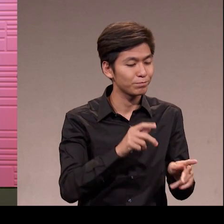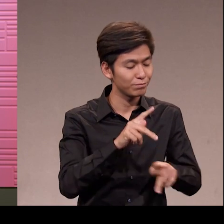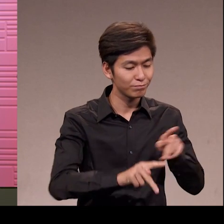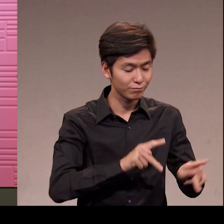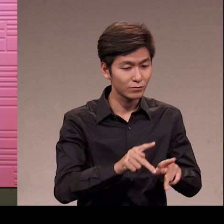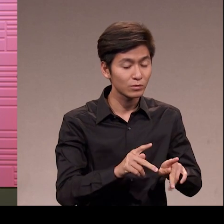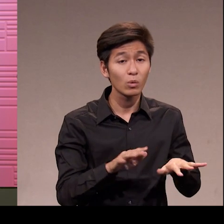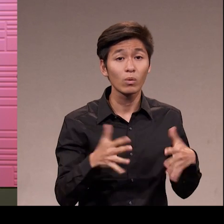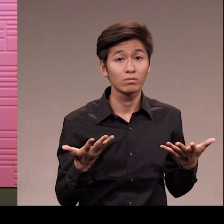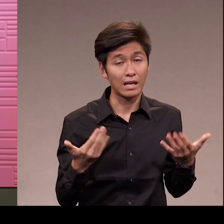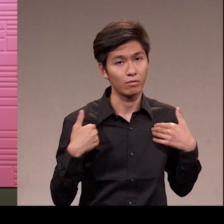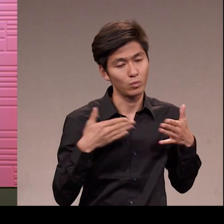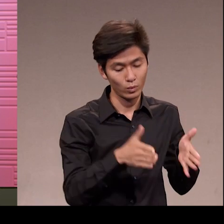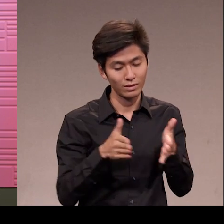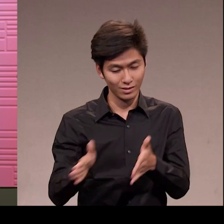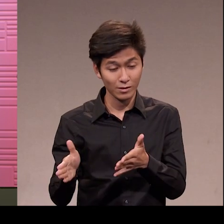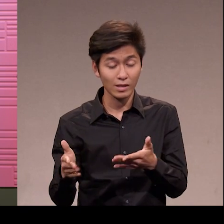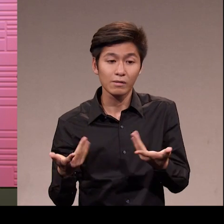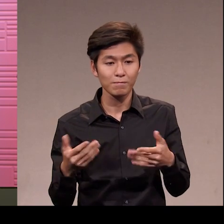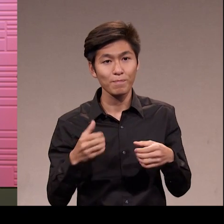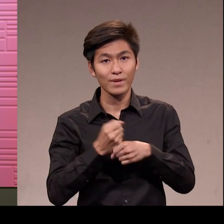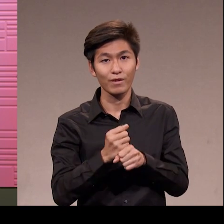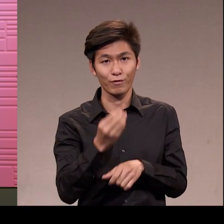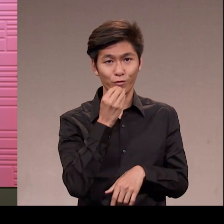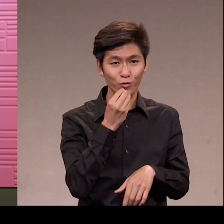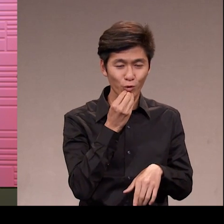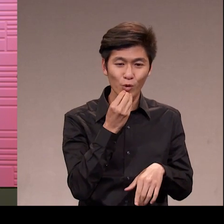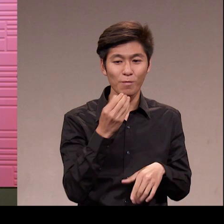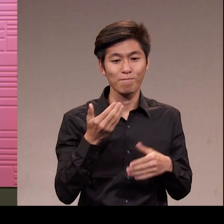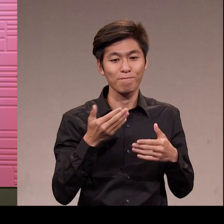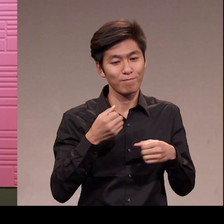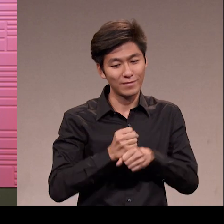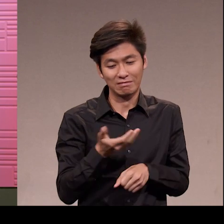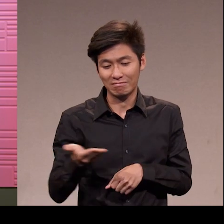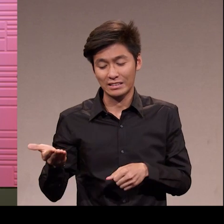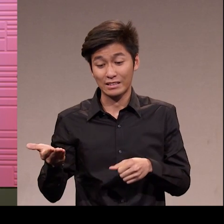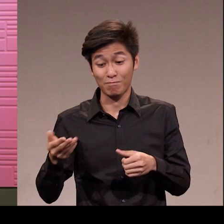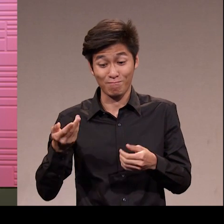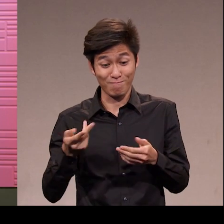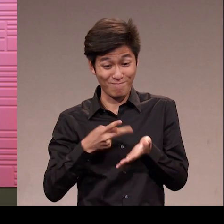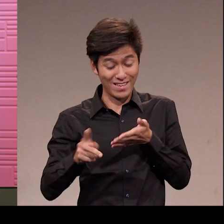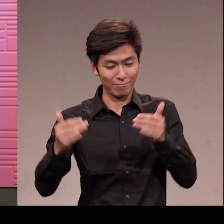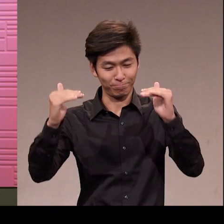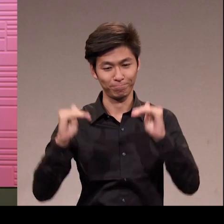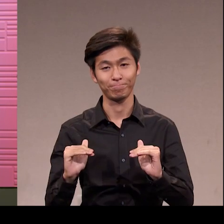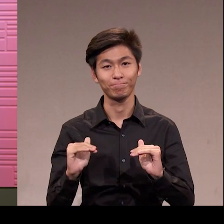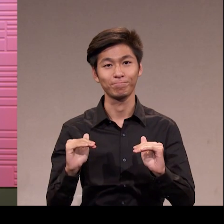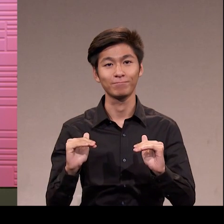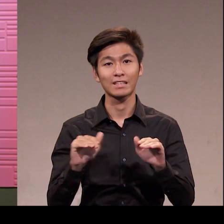by using different measures to keep the prices of food and other necessities affordable.